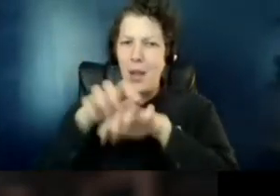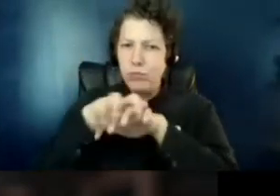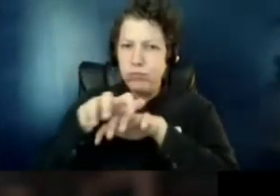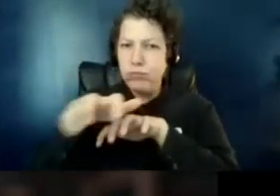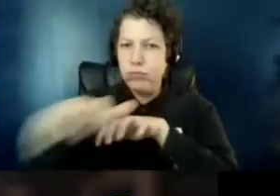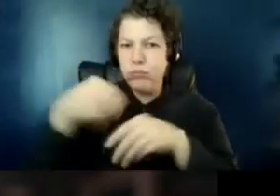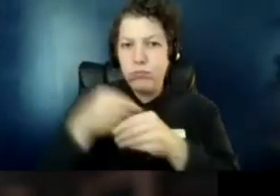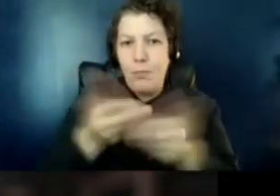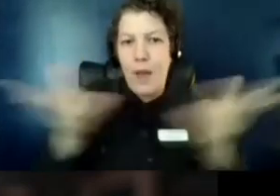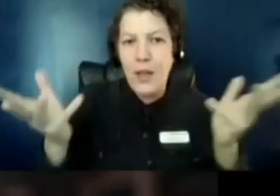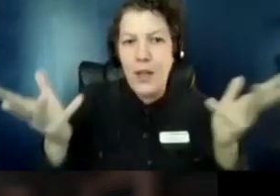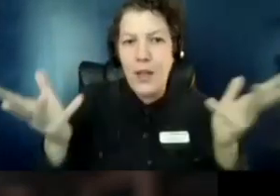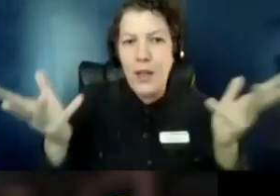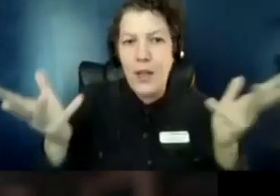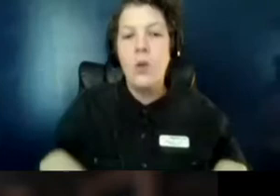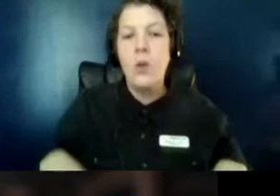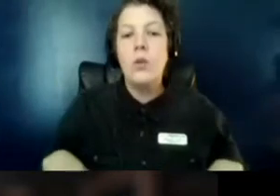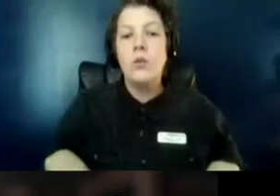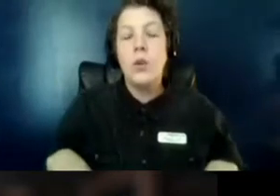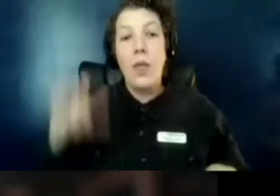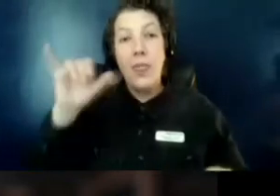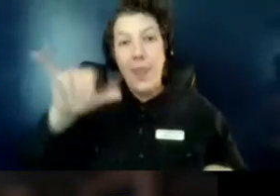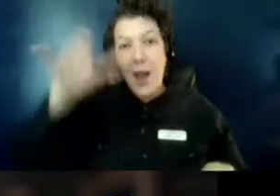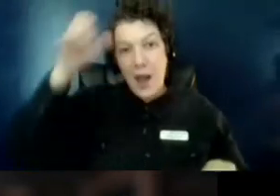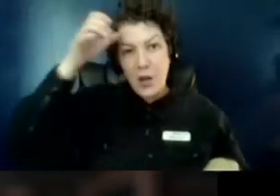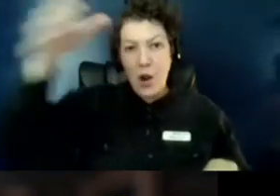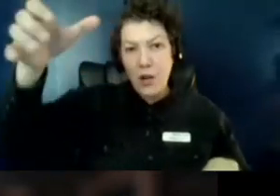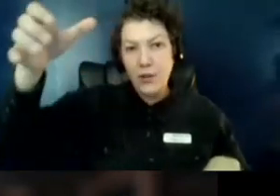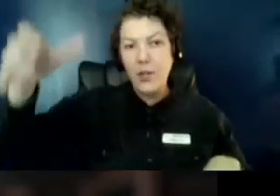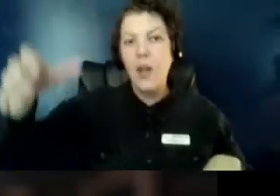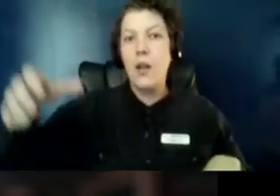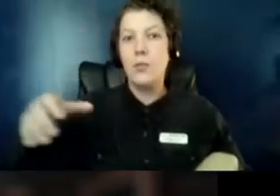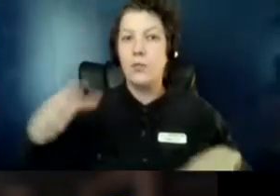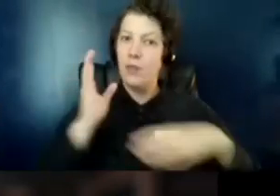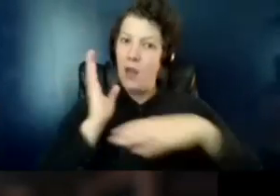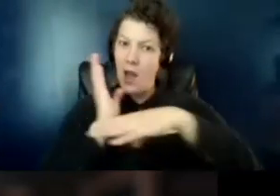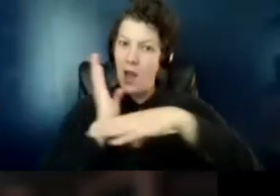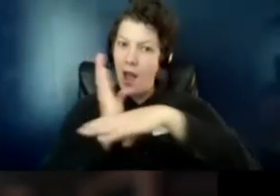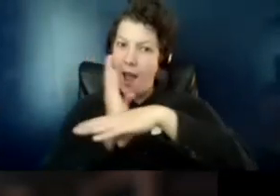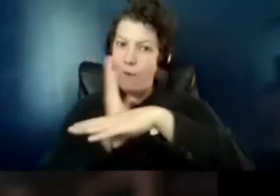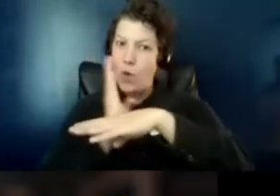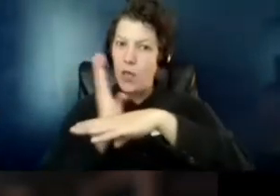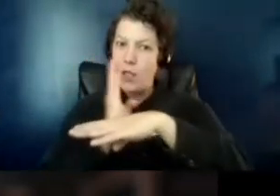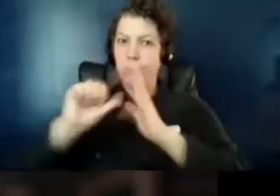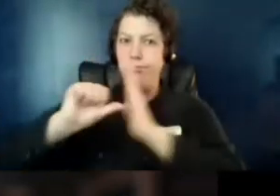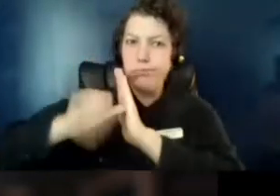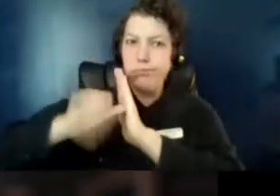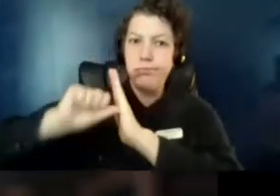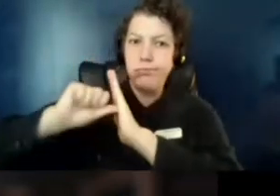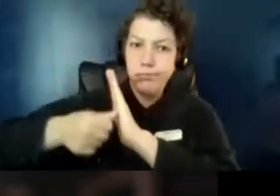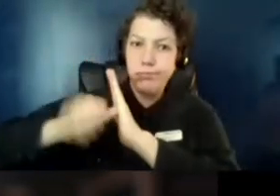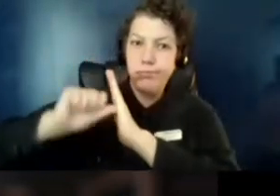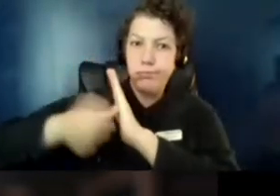was trying to get to. Every one of us was trying to hone in on. And that caught on.